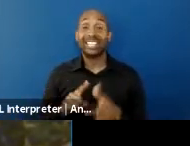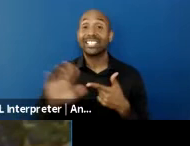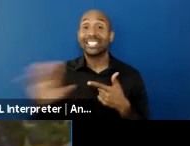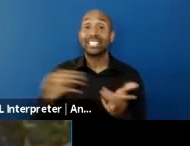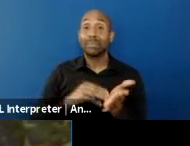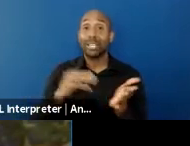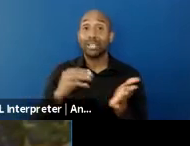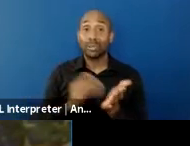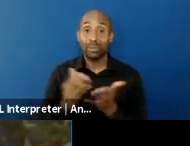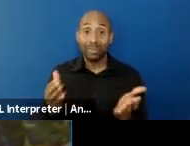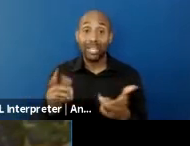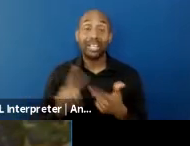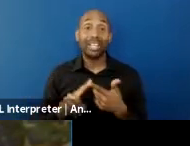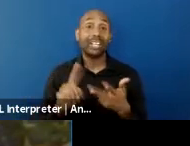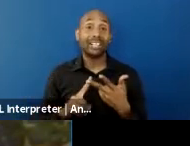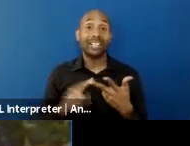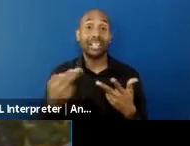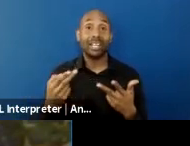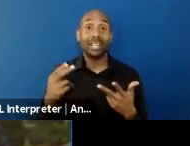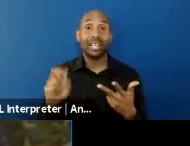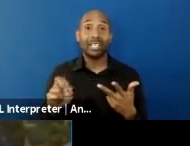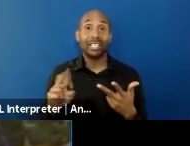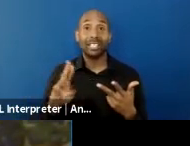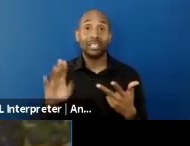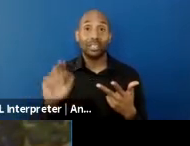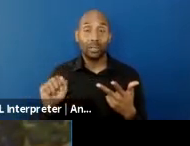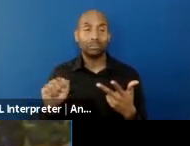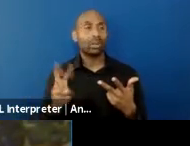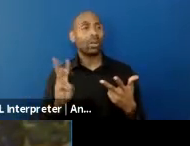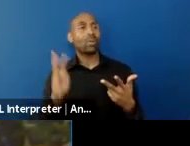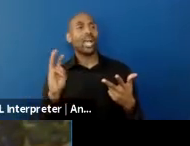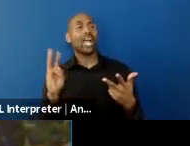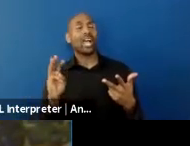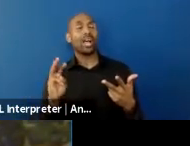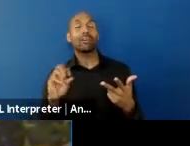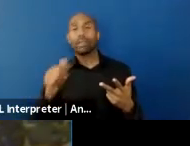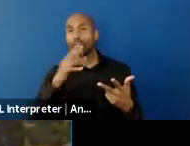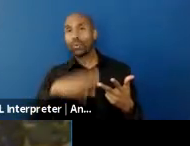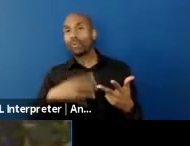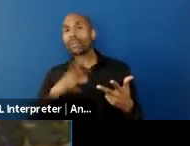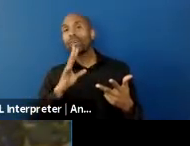So he had three small businesses in the market.